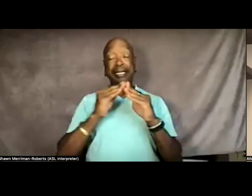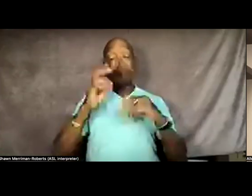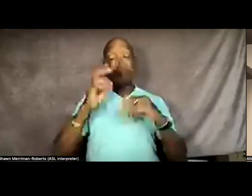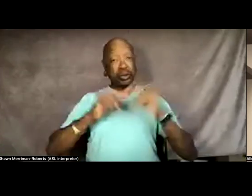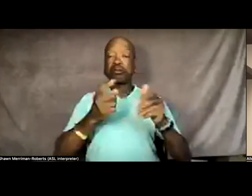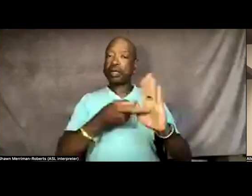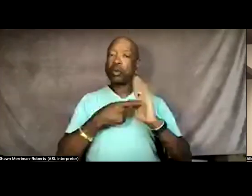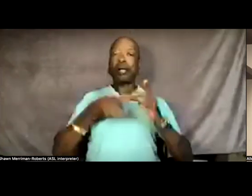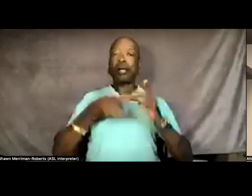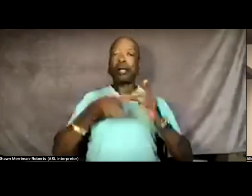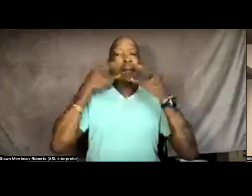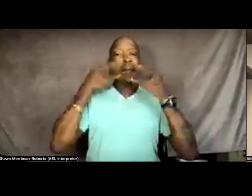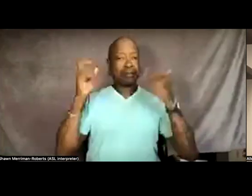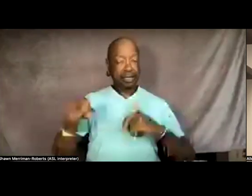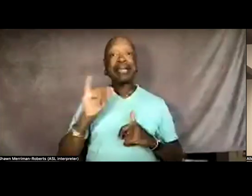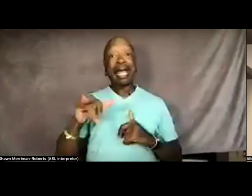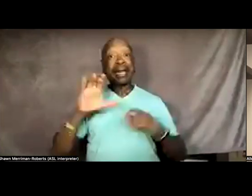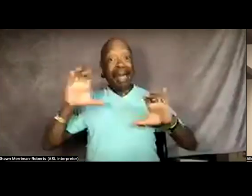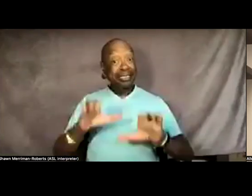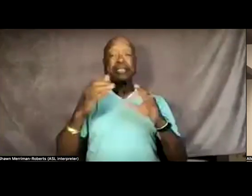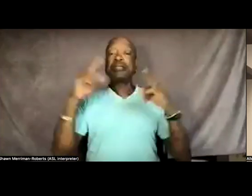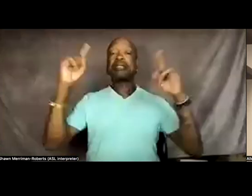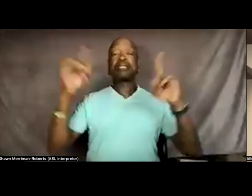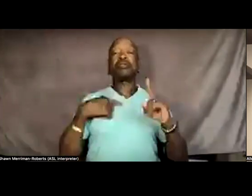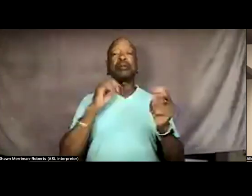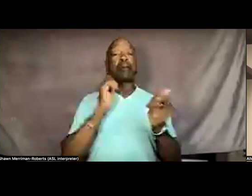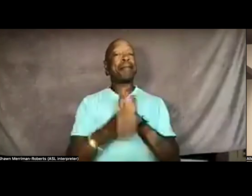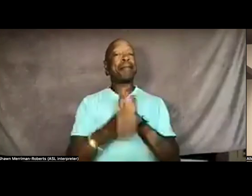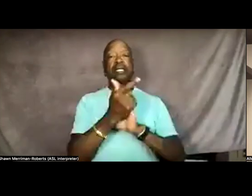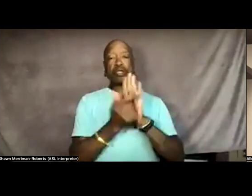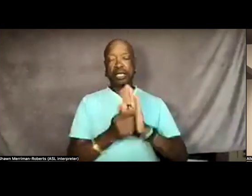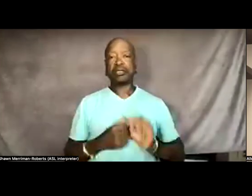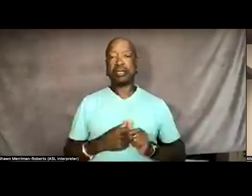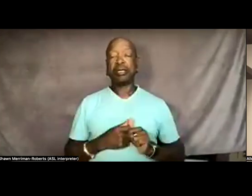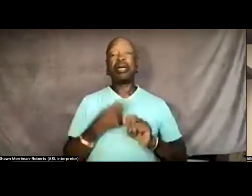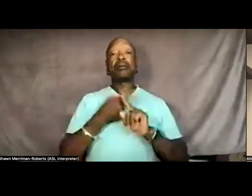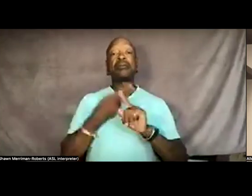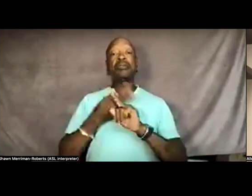was successful and the legislation passed months later through subsequent advocacy and legislation